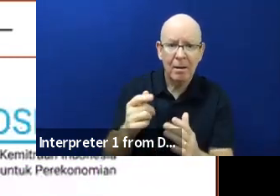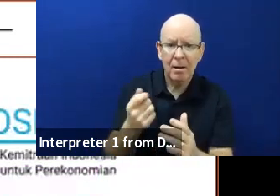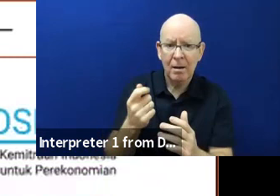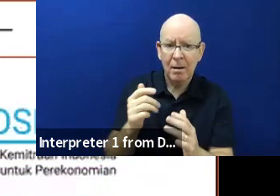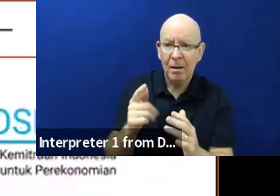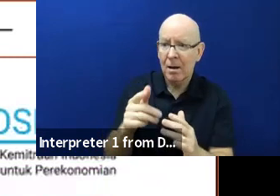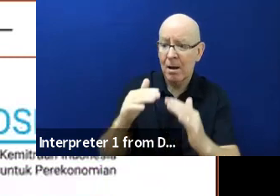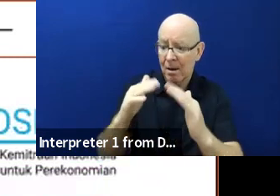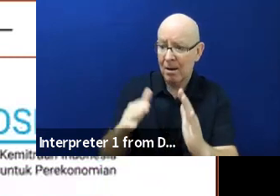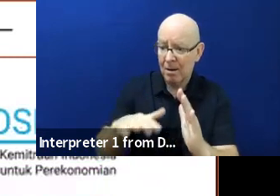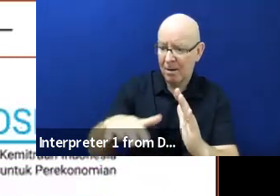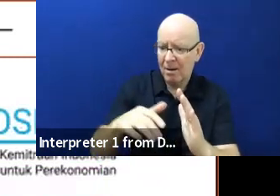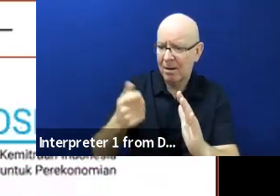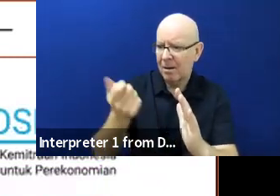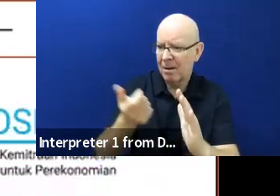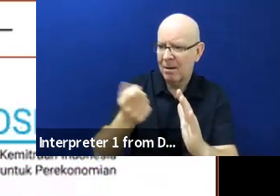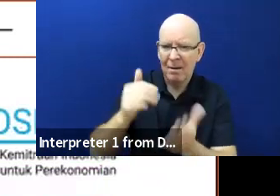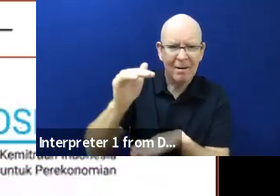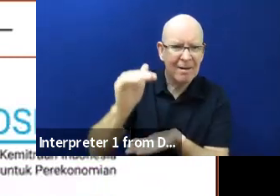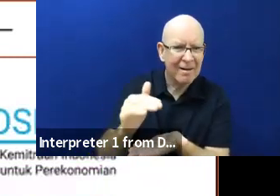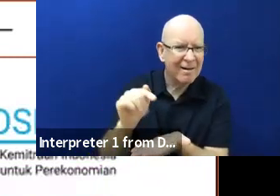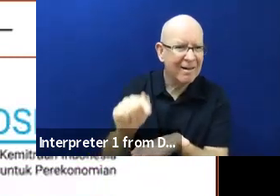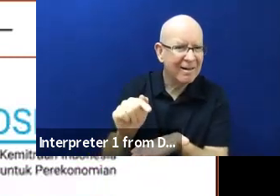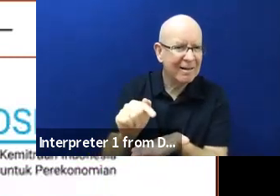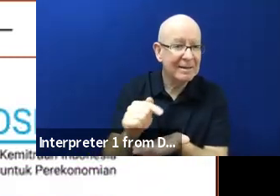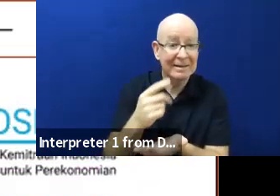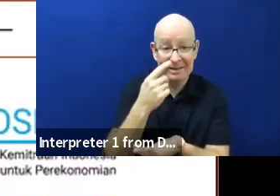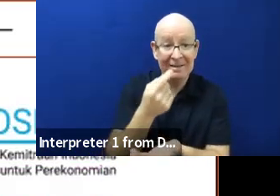So, we started our work by better understanding the profile of persons with disability.